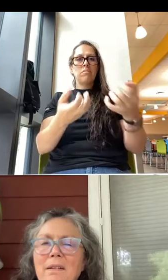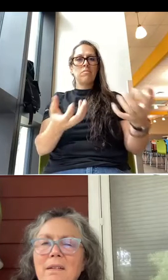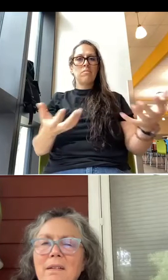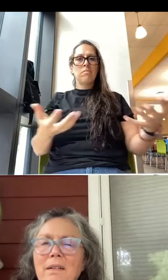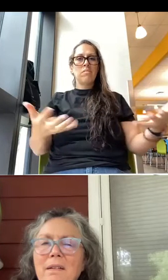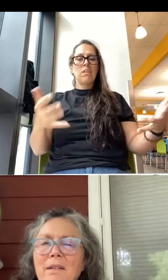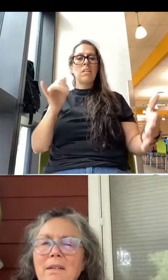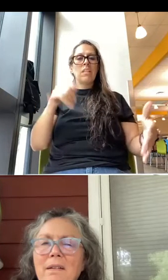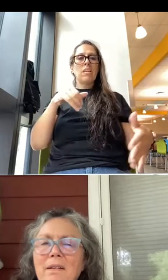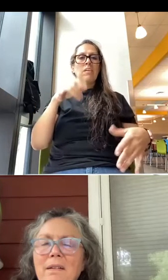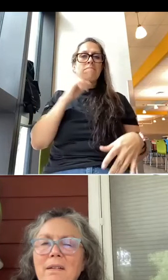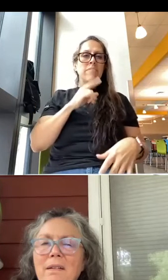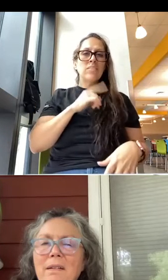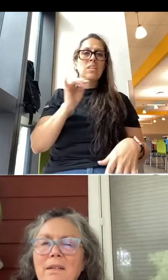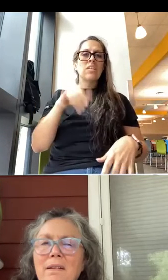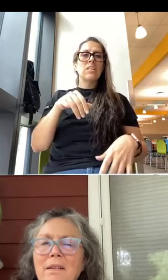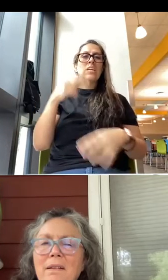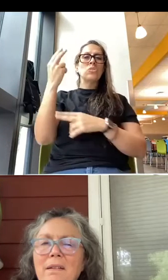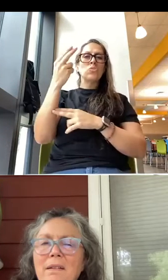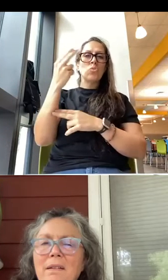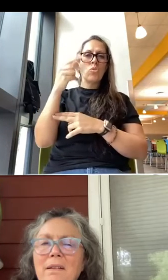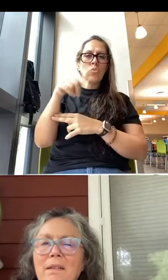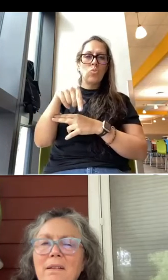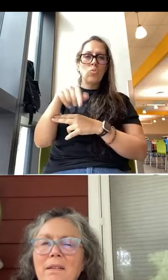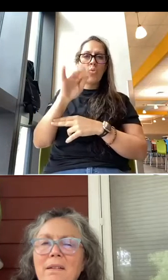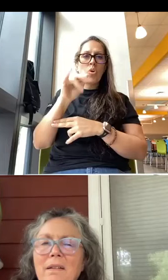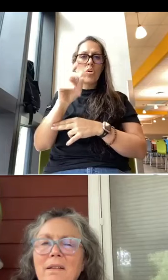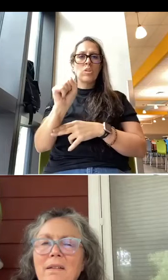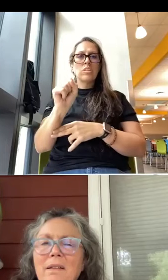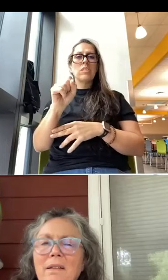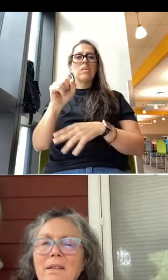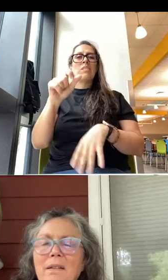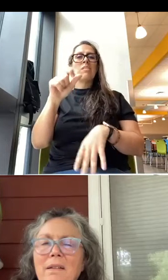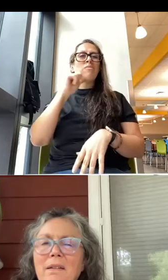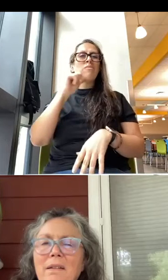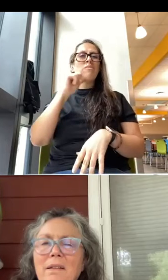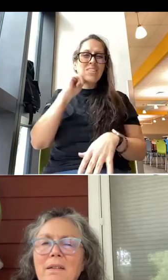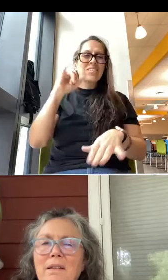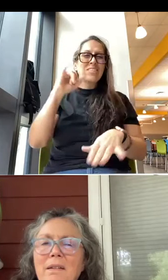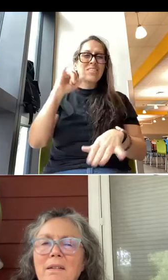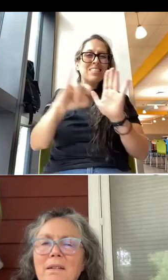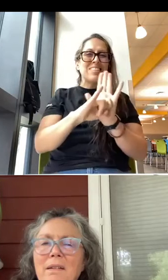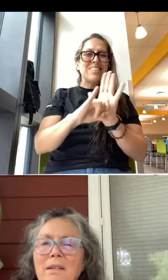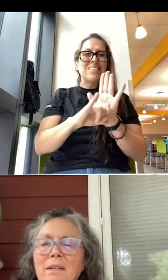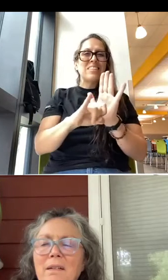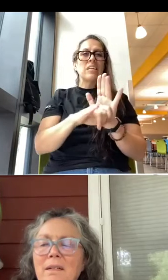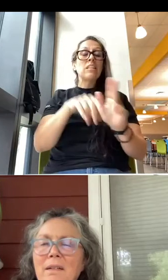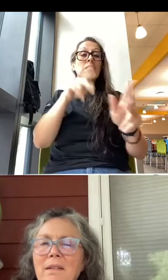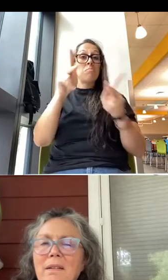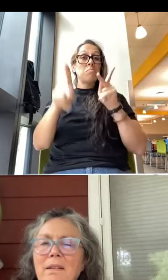quirks that the ideas of race and identity that feel like they really really